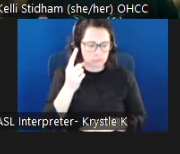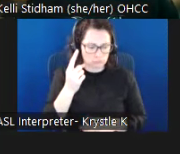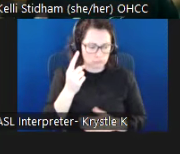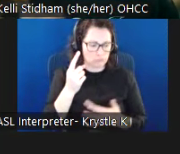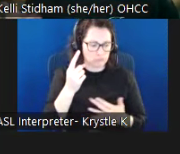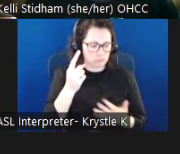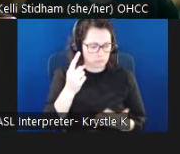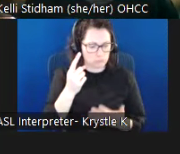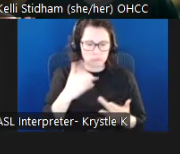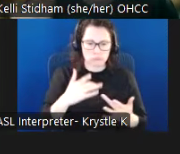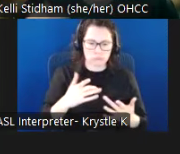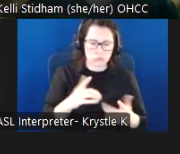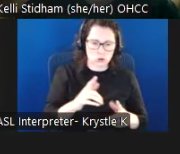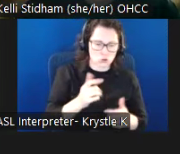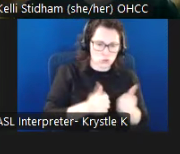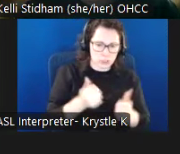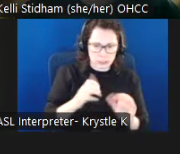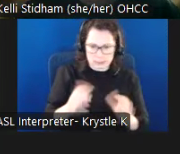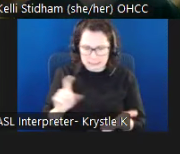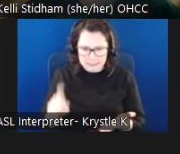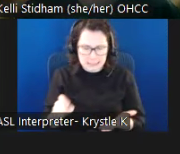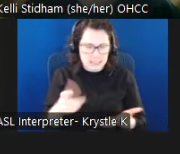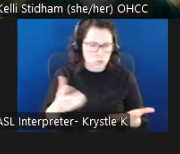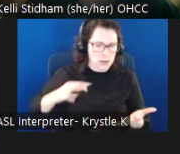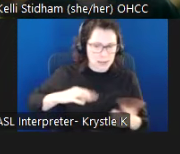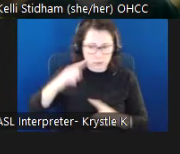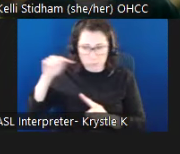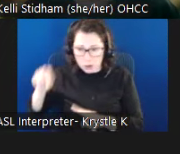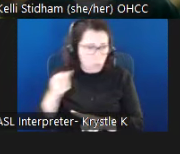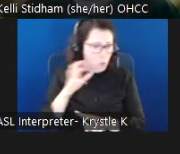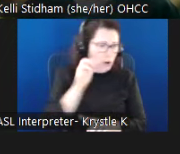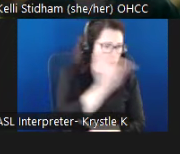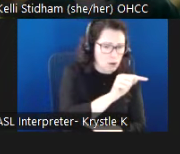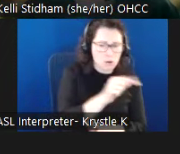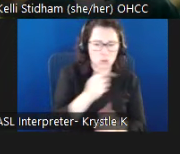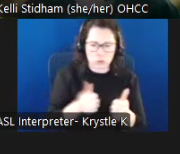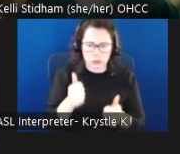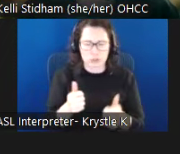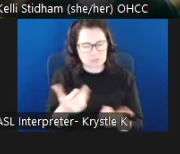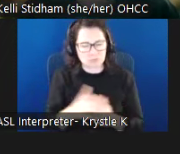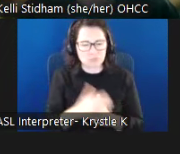you are and what that counts for, right?